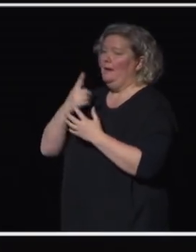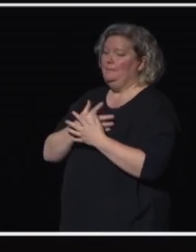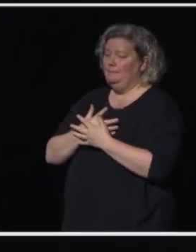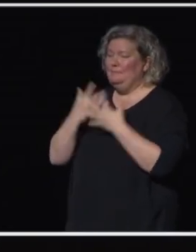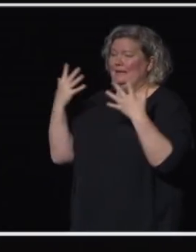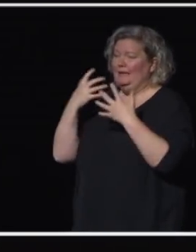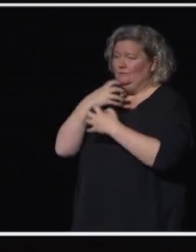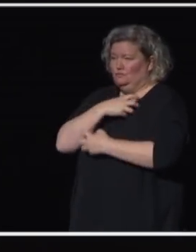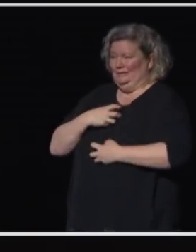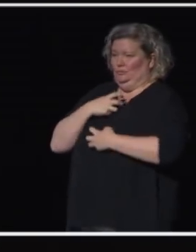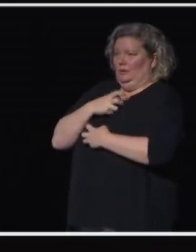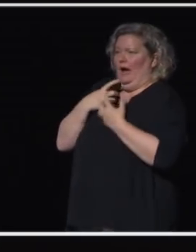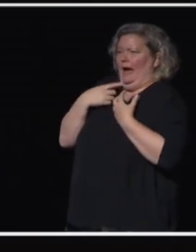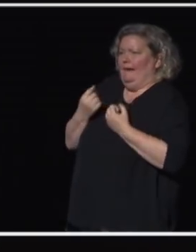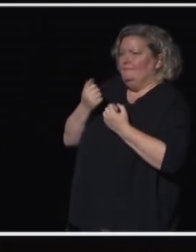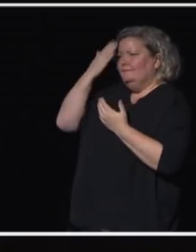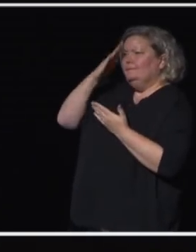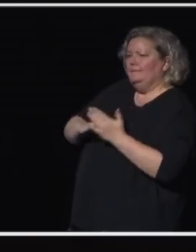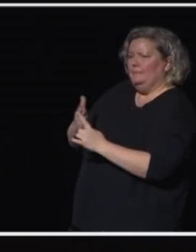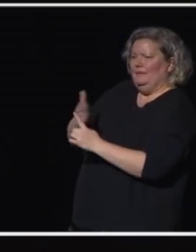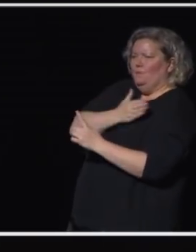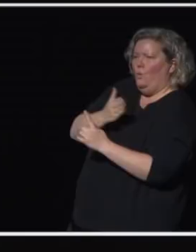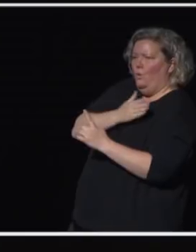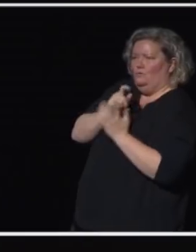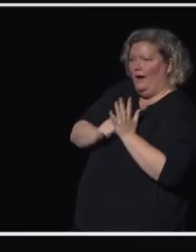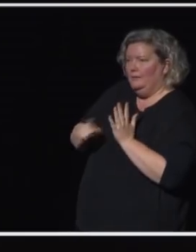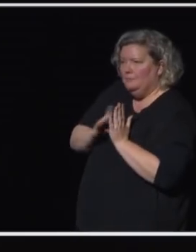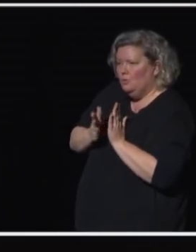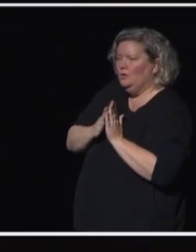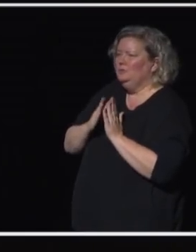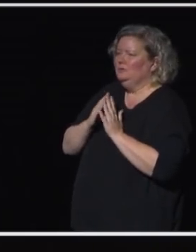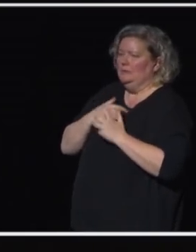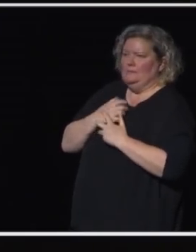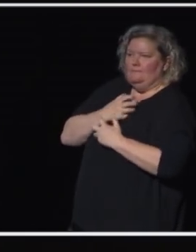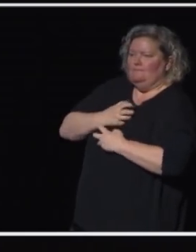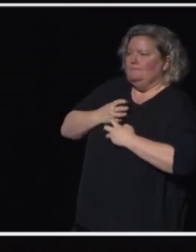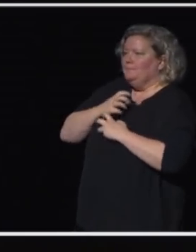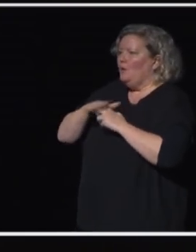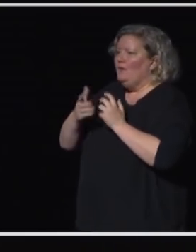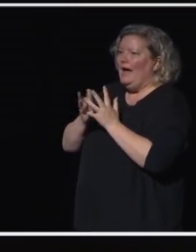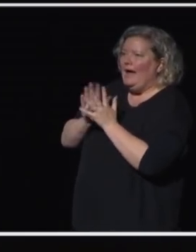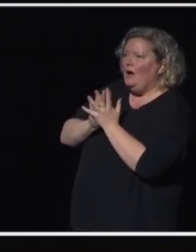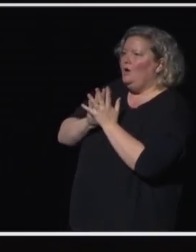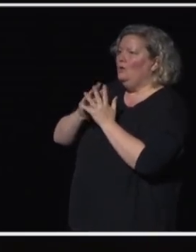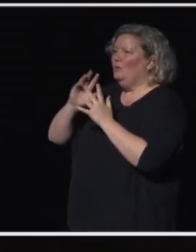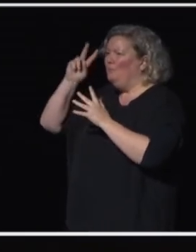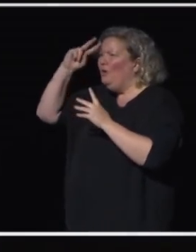up to writing this book was how much of the politic and the talk around African Americans in the country is